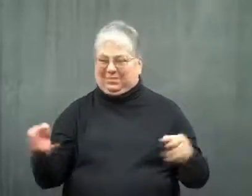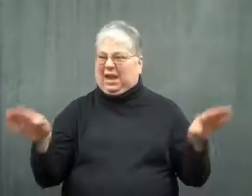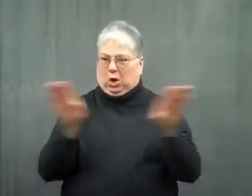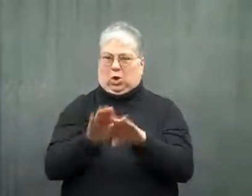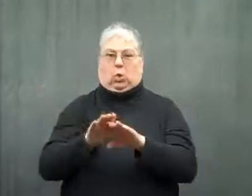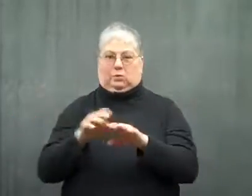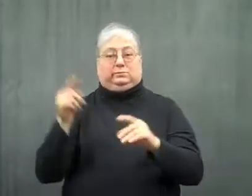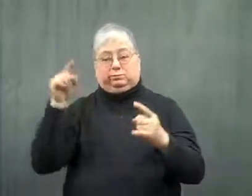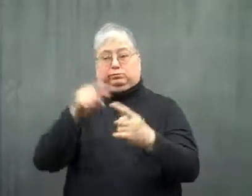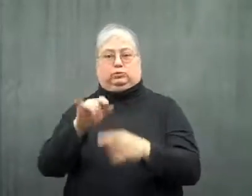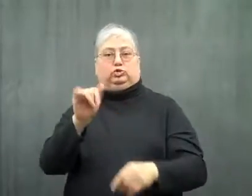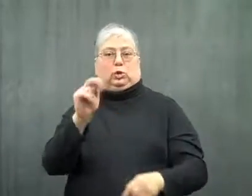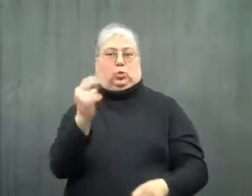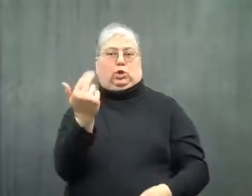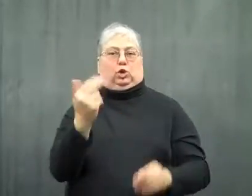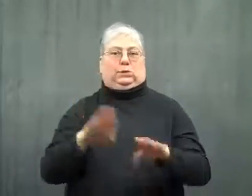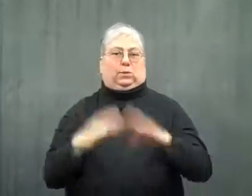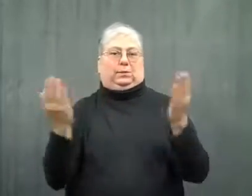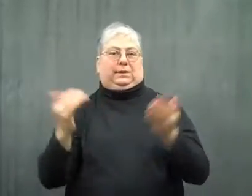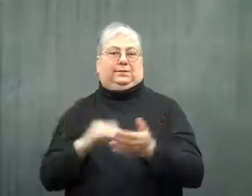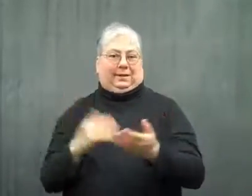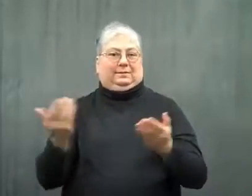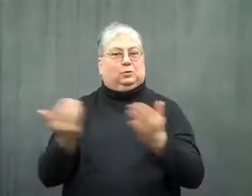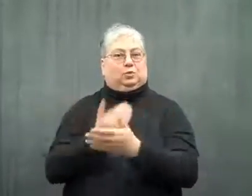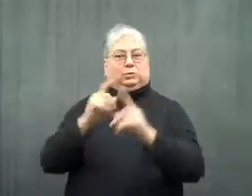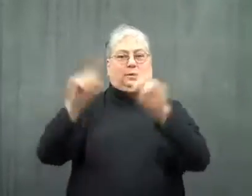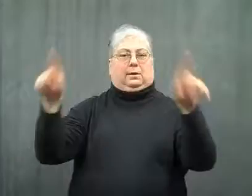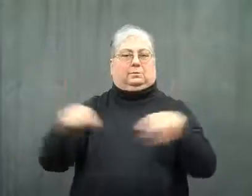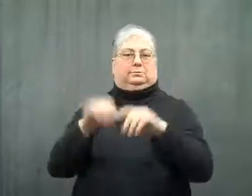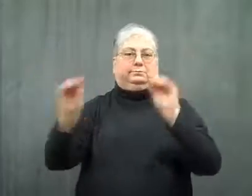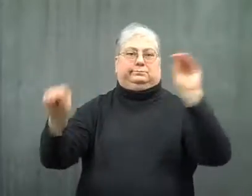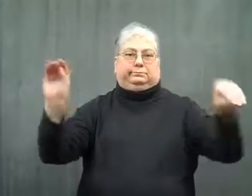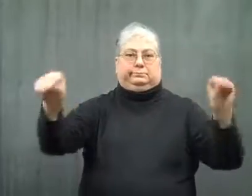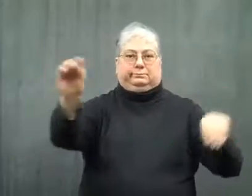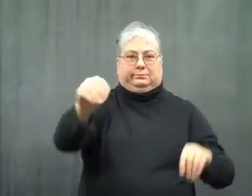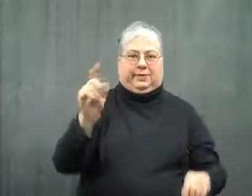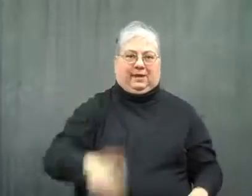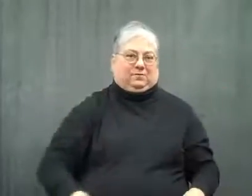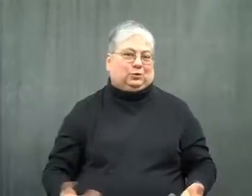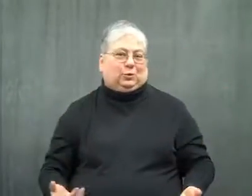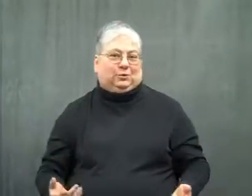It will be closed til January 13, after they've put up new signs.